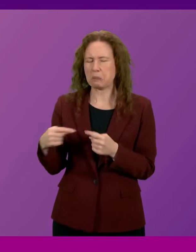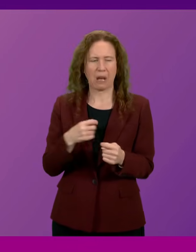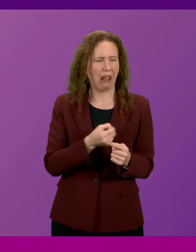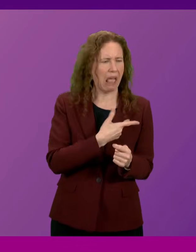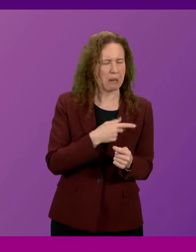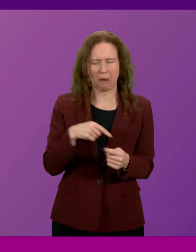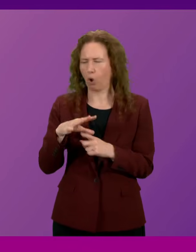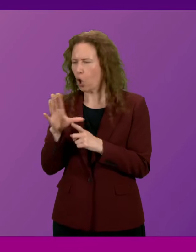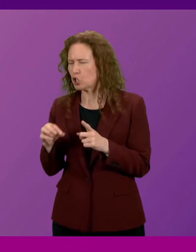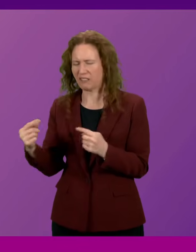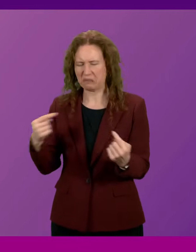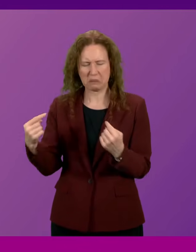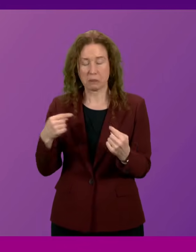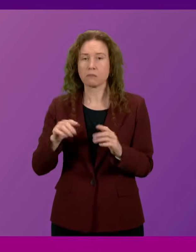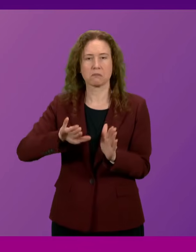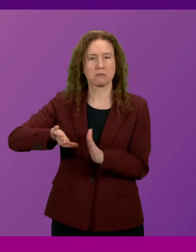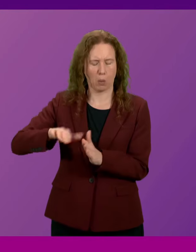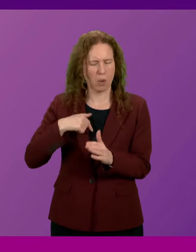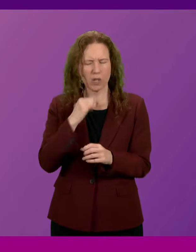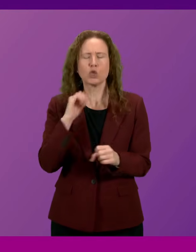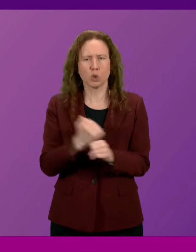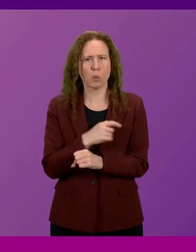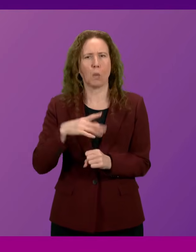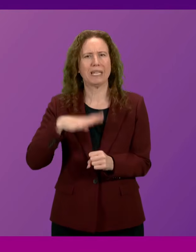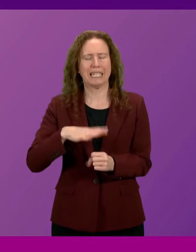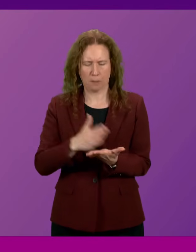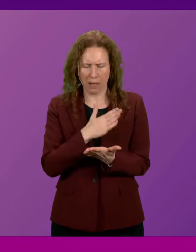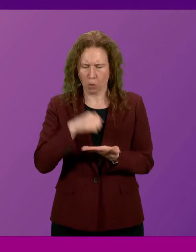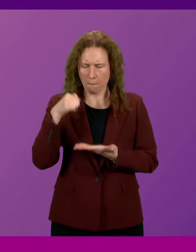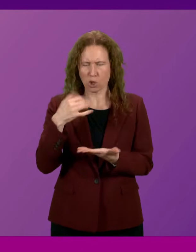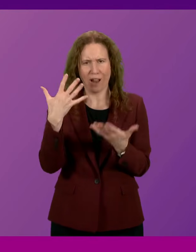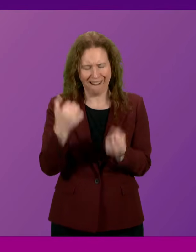Conservative parties, this Government will take action to put the budget in place to pay for those